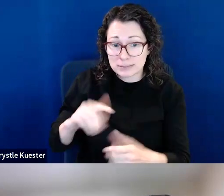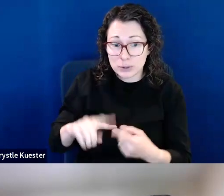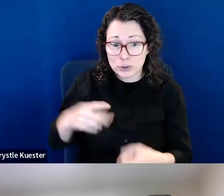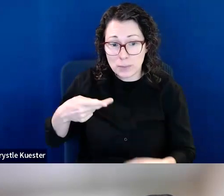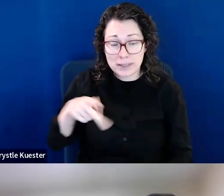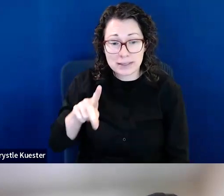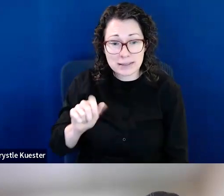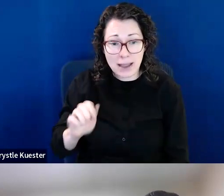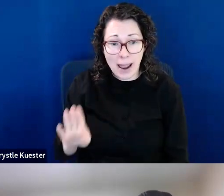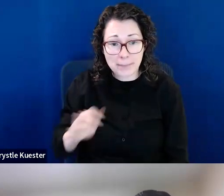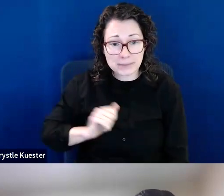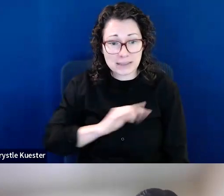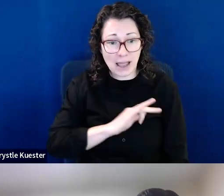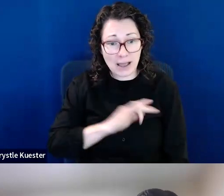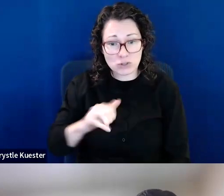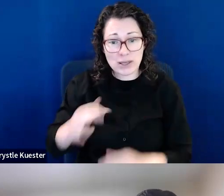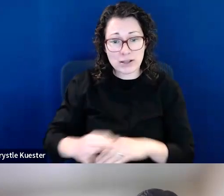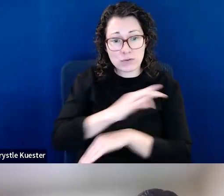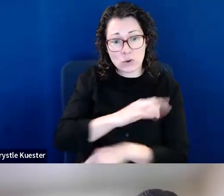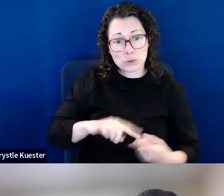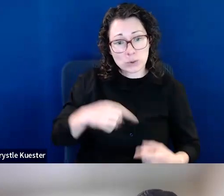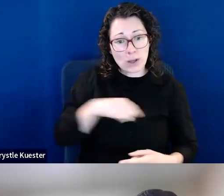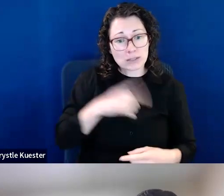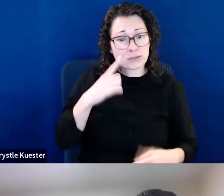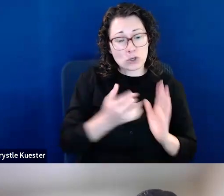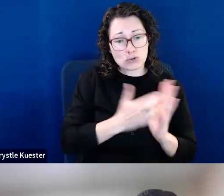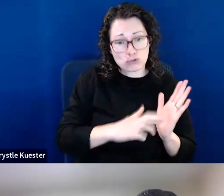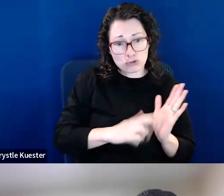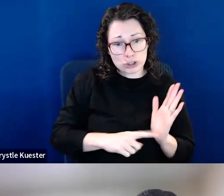um staff that they could forward on to us to look at? Sure. I'll see if I can